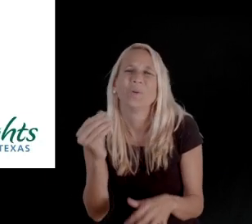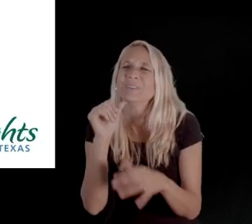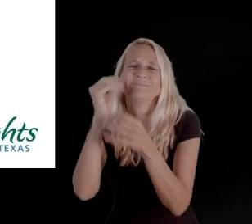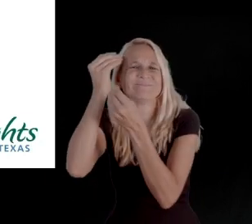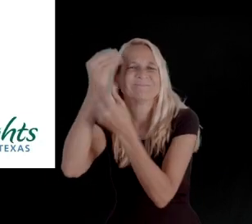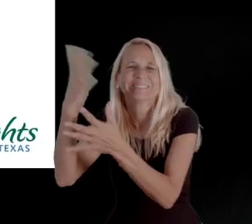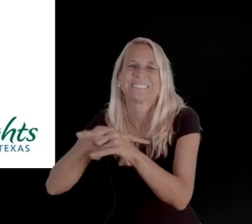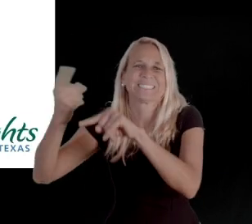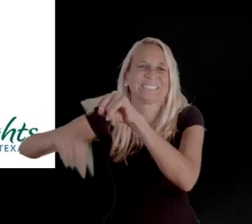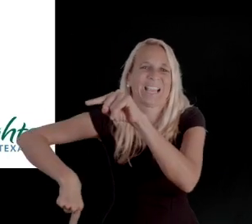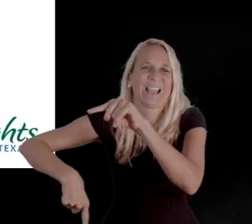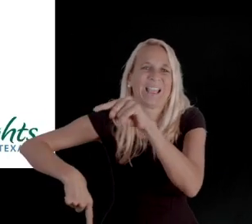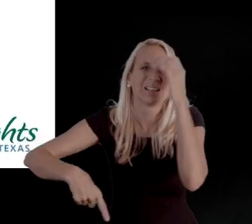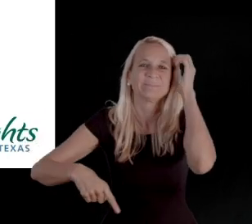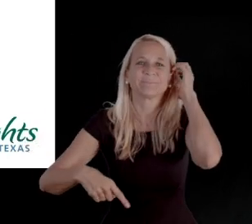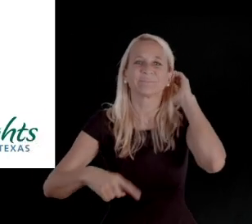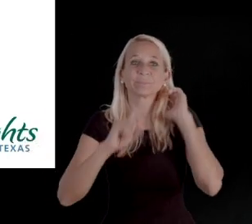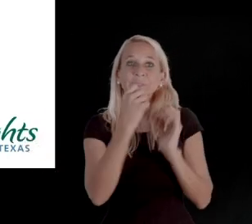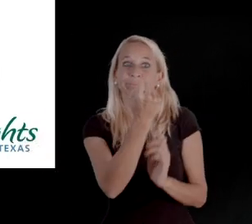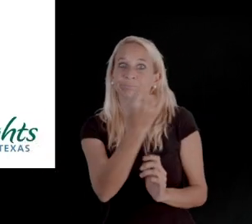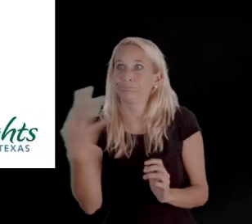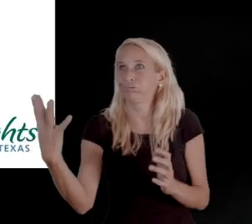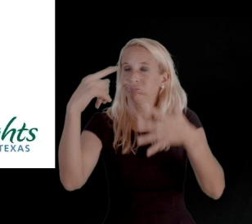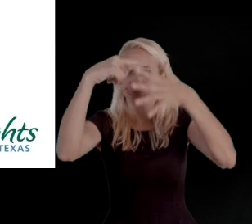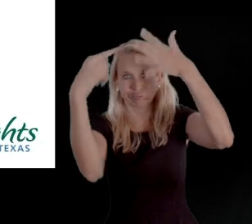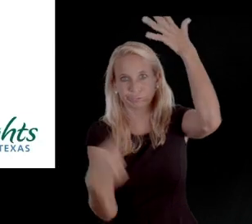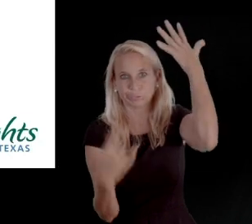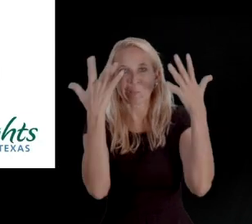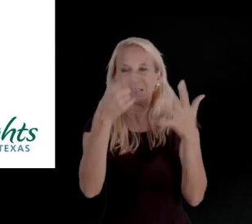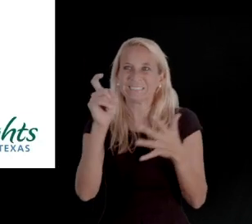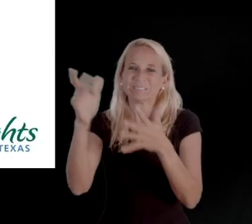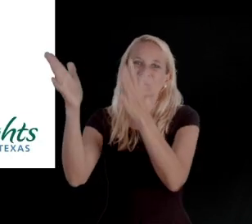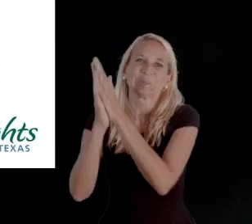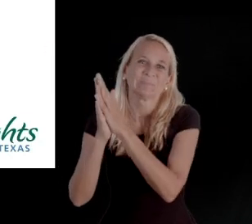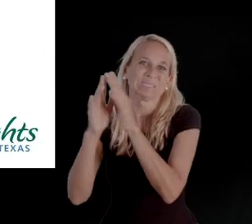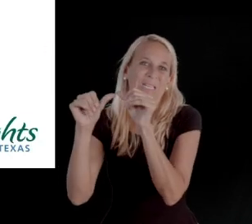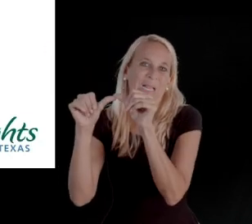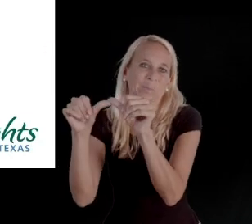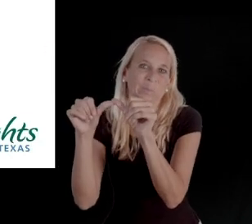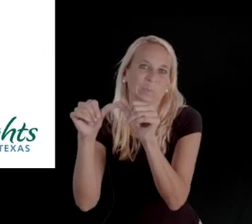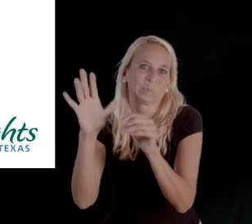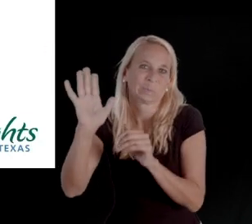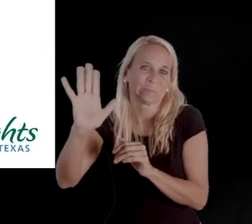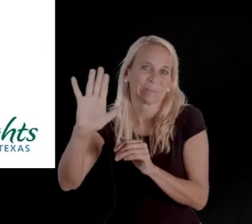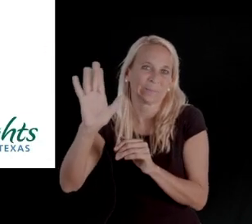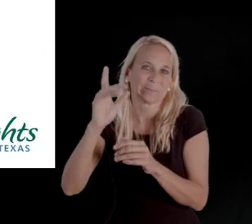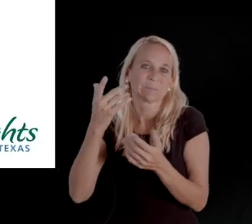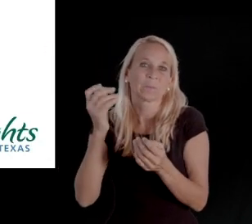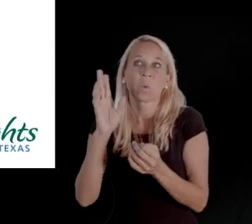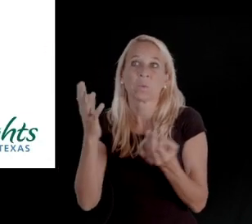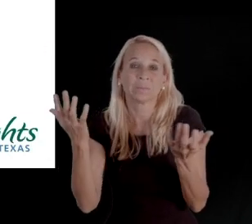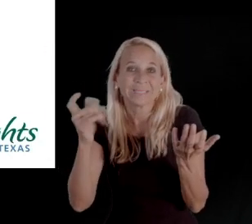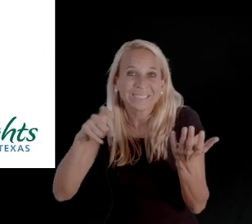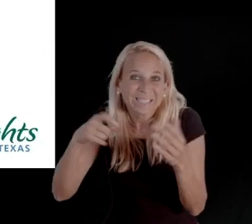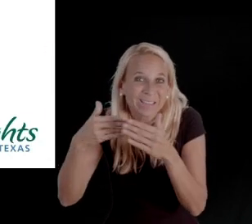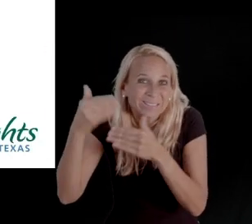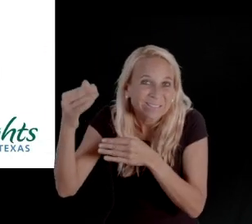that there's multiple reasons why you might need to request continuance. Do not feel bad about needing to request a continuance. They're understanding.